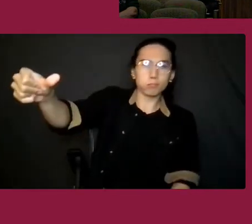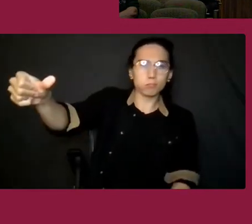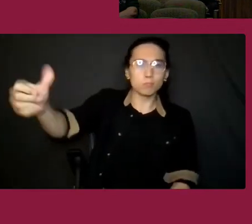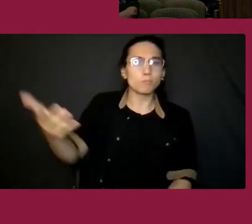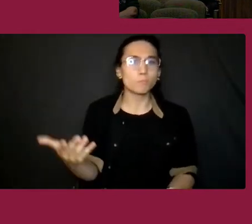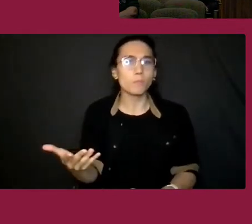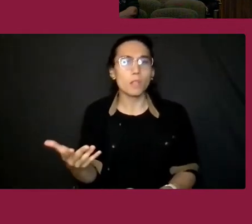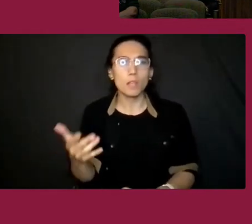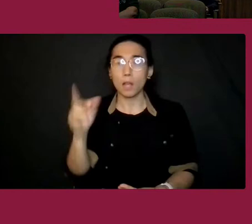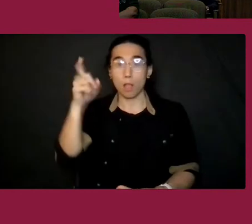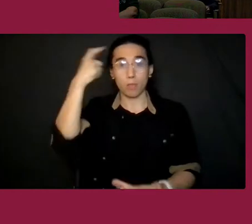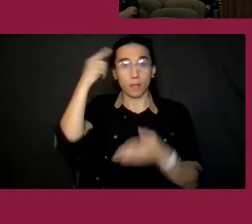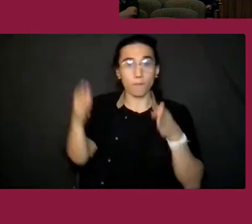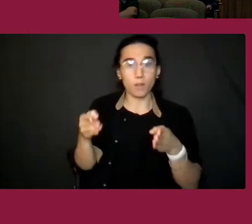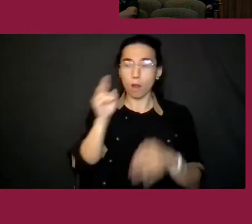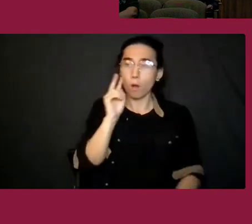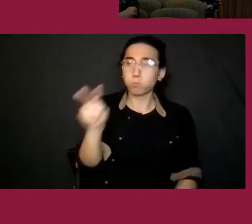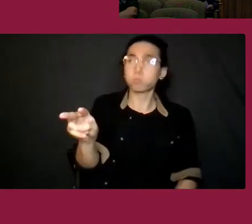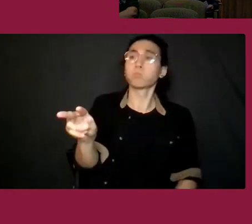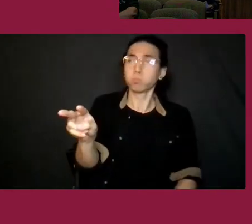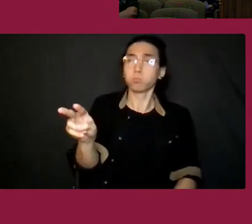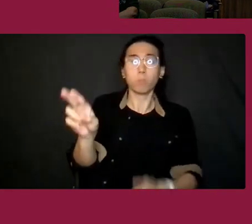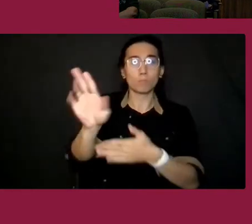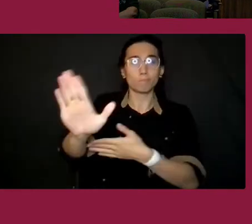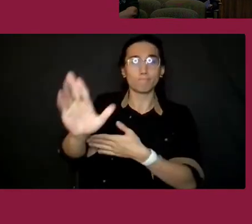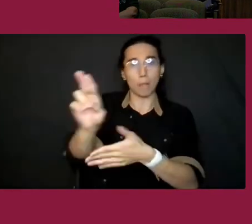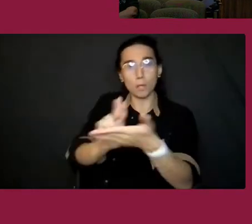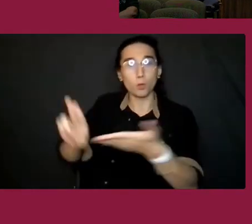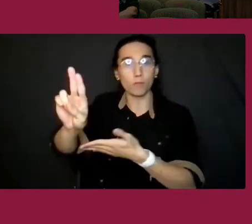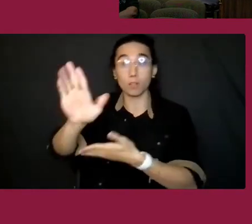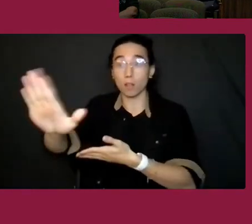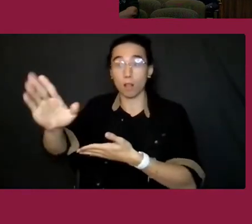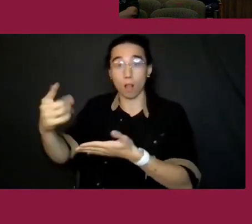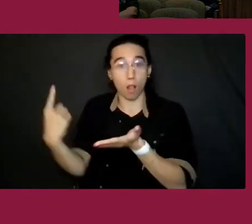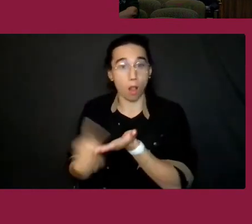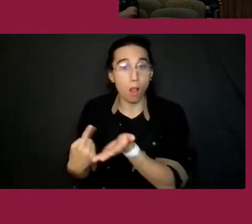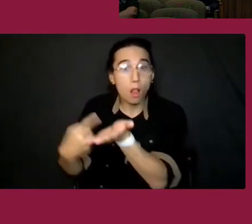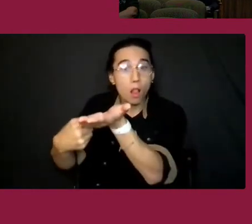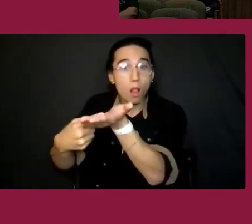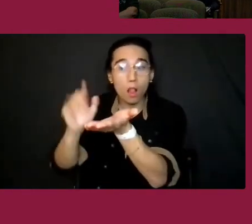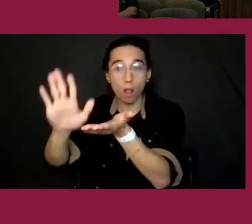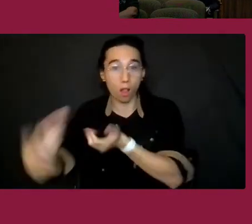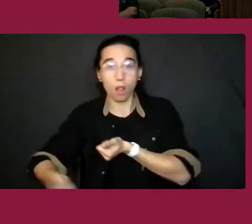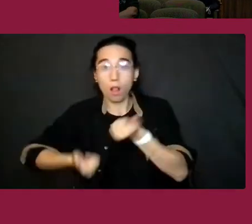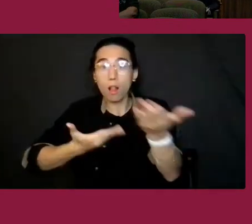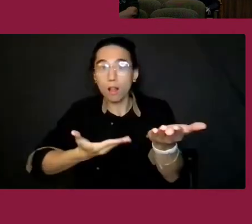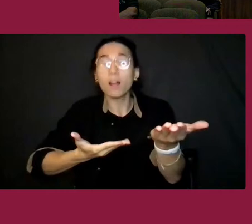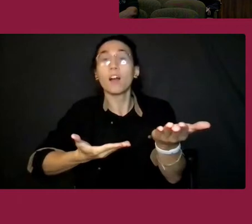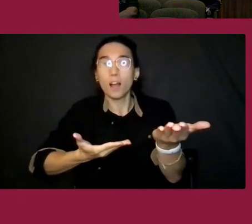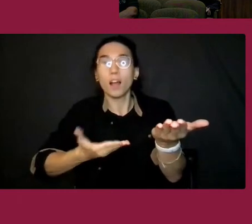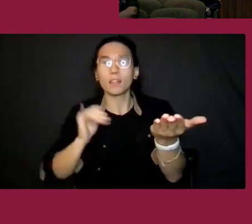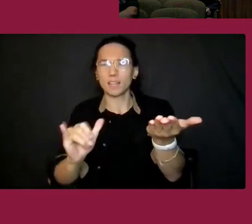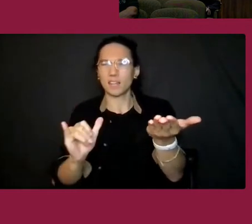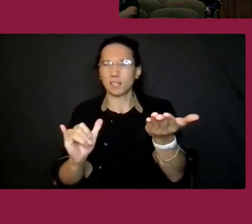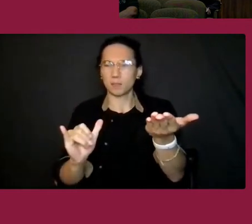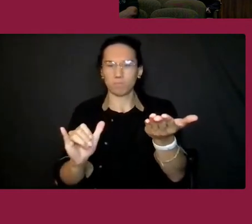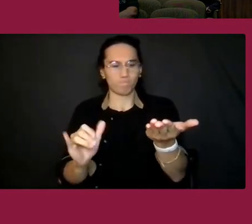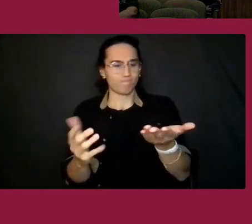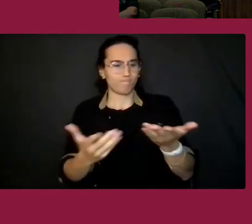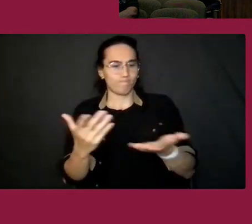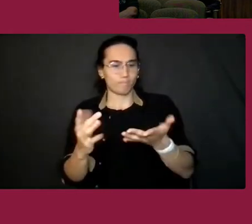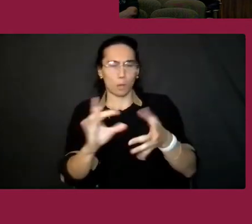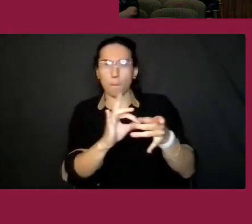into the CSU argument that the, these partnerships of community